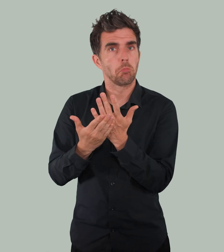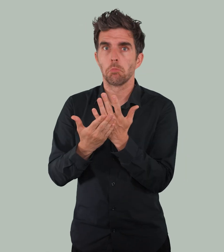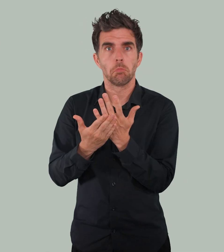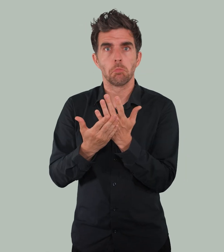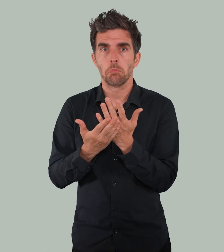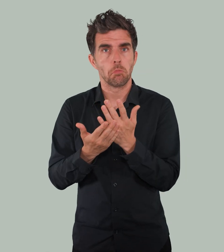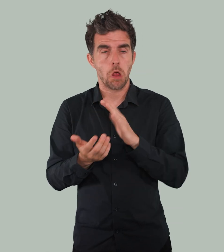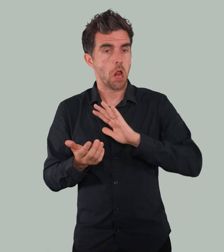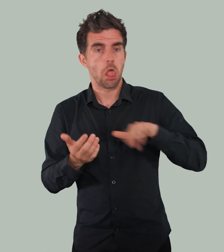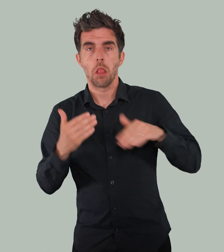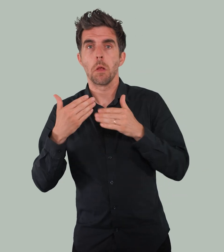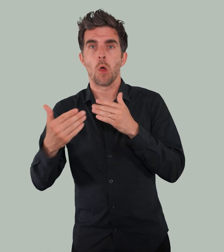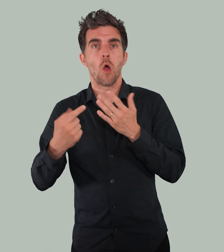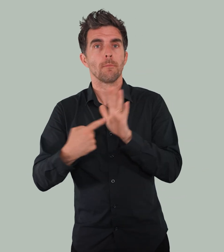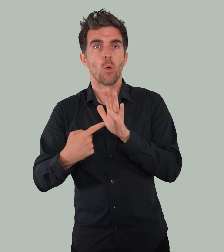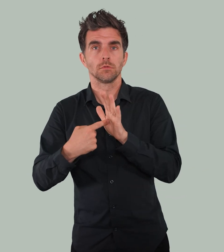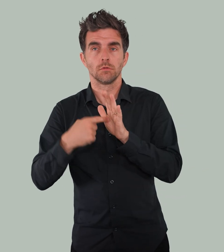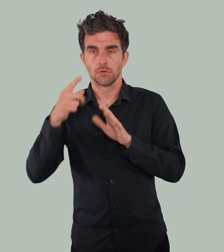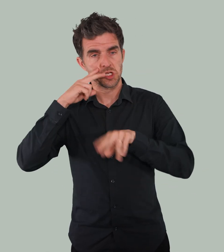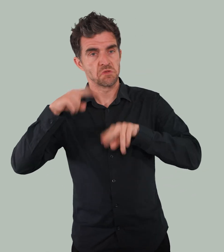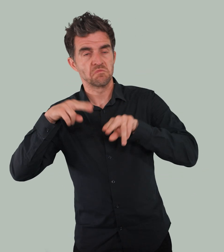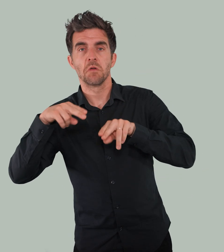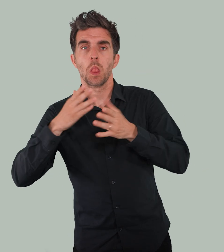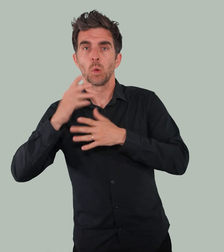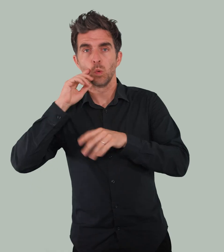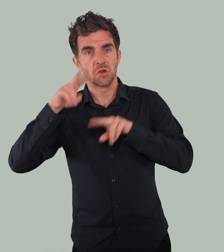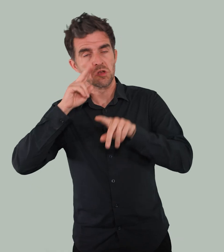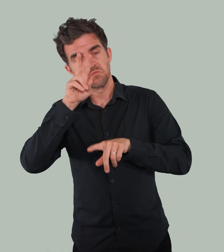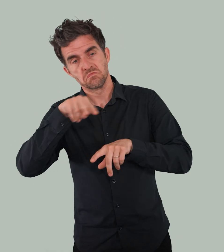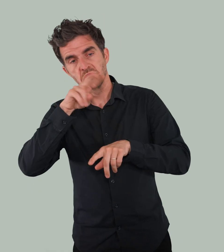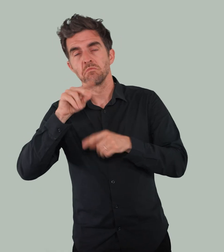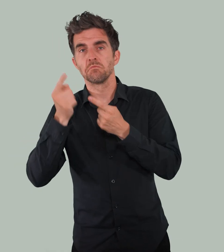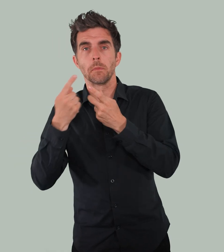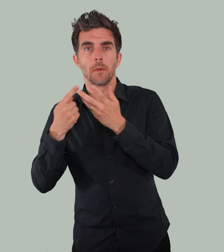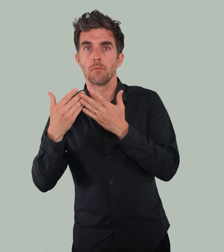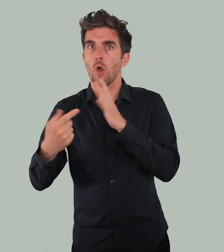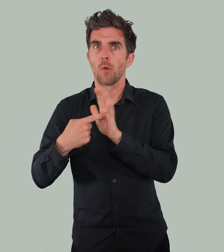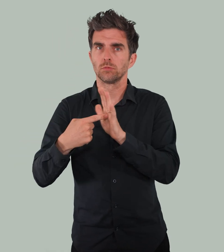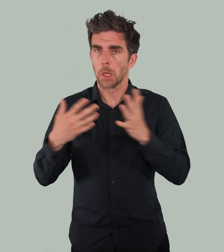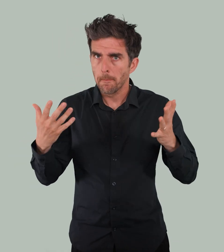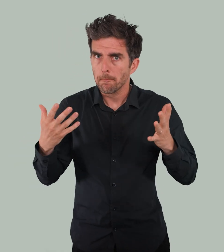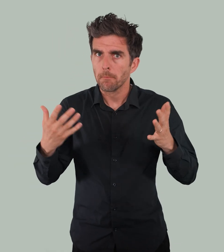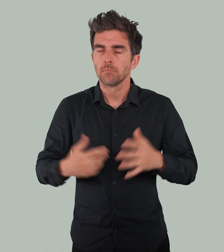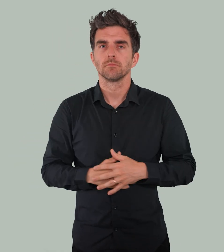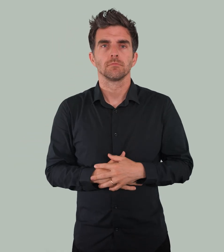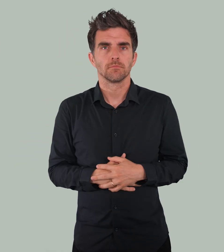less weight than observations made during assessments.